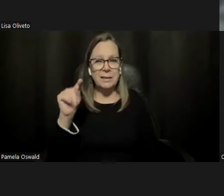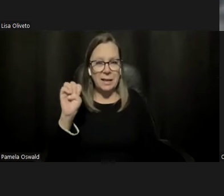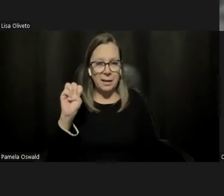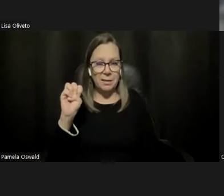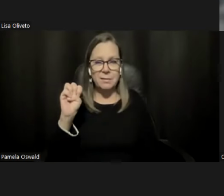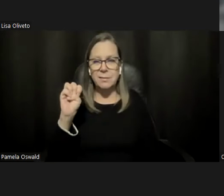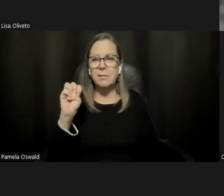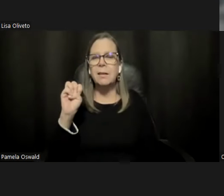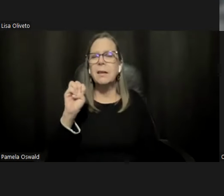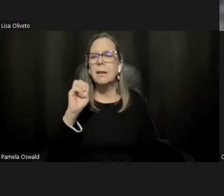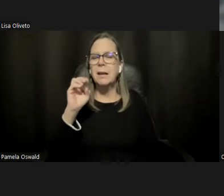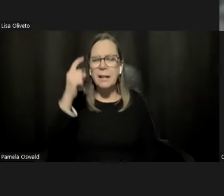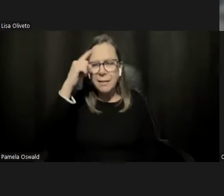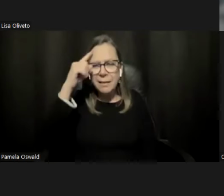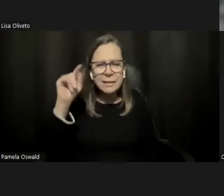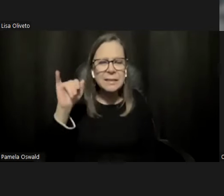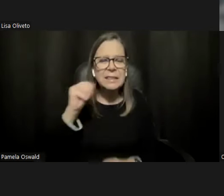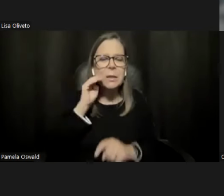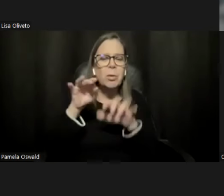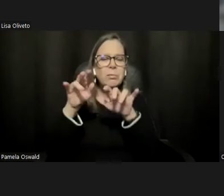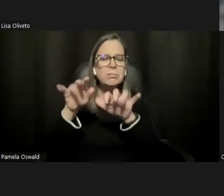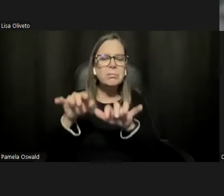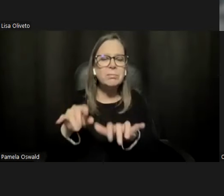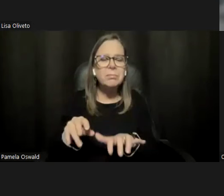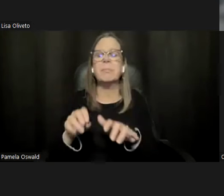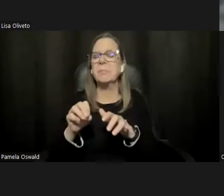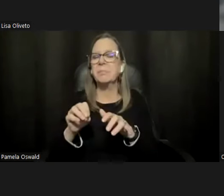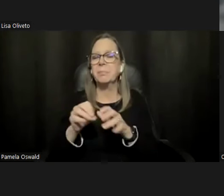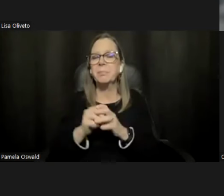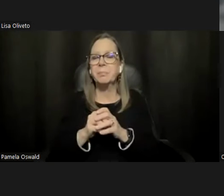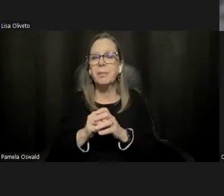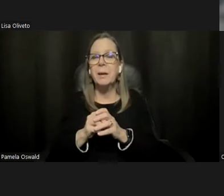we will put all this in the chat and if not, I will drop it in.